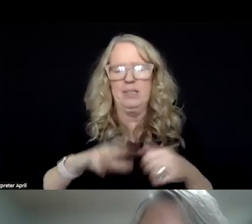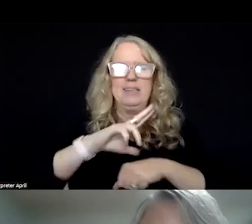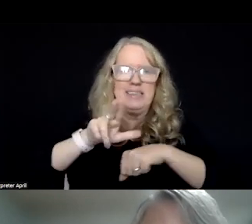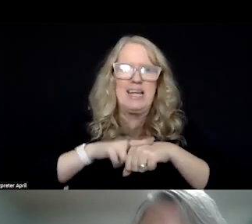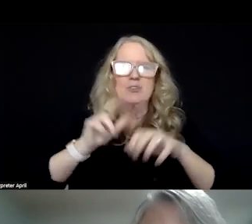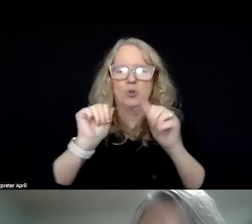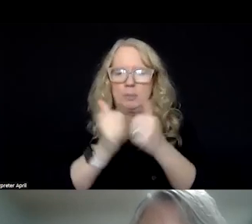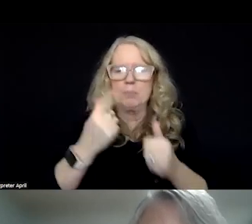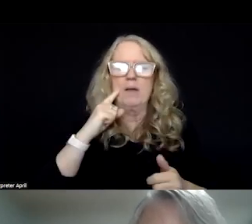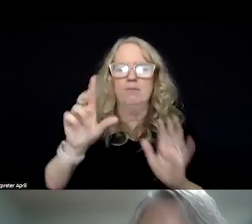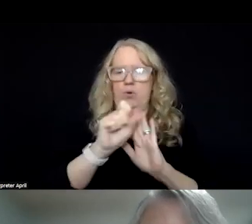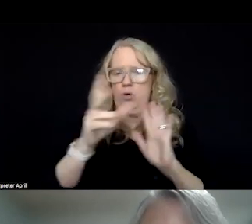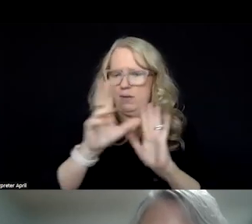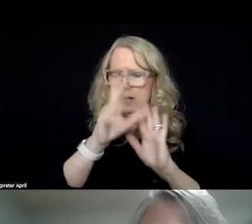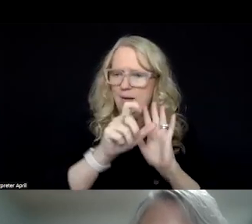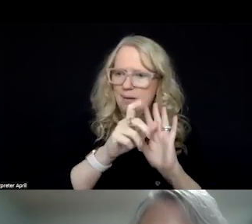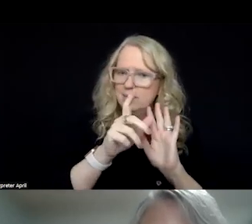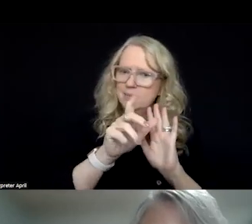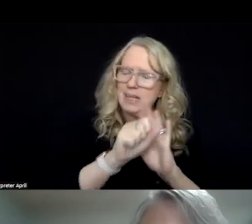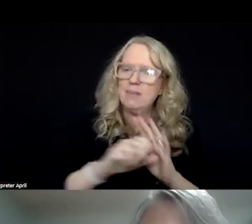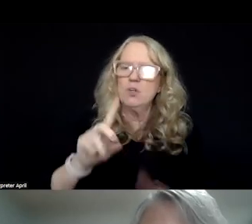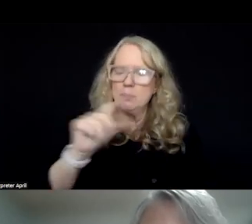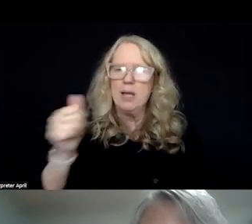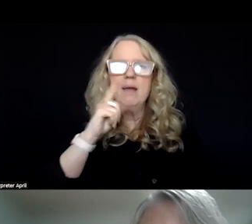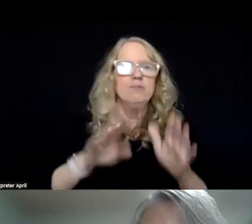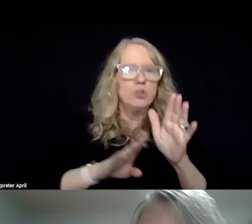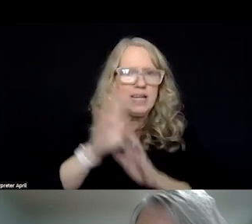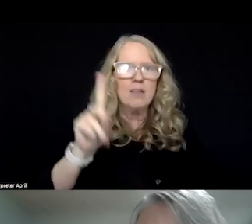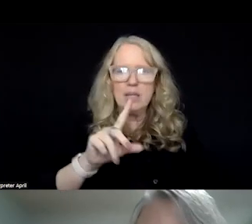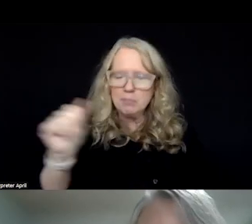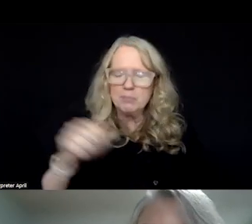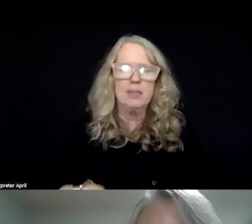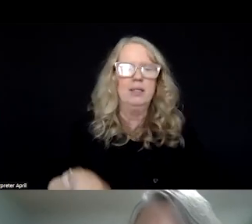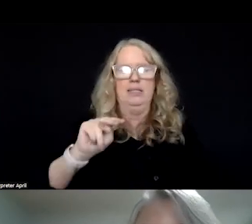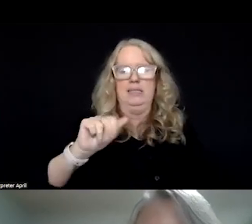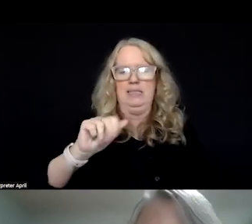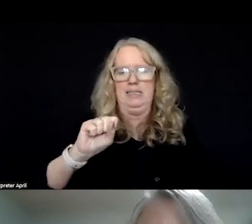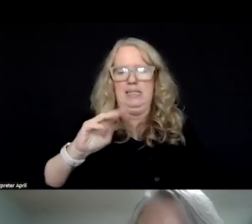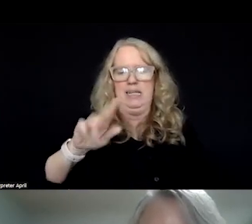FOR DISABILITY DIRECTORS, NASMHPD, AND THE NATIONAL ASSOCIATION